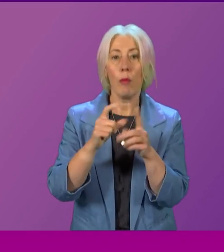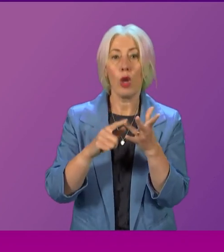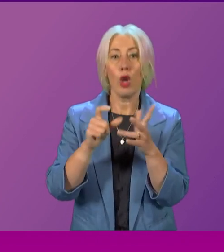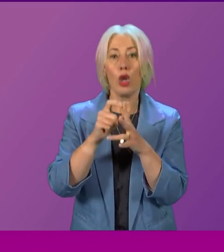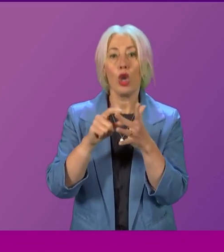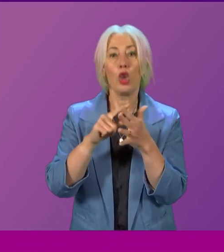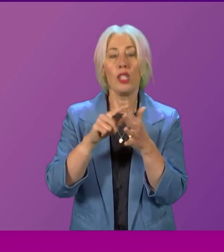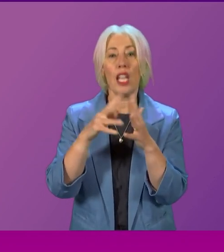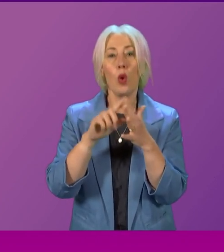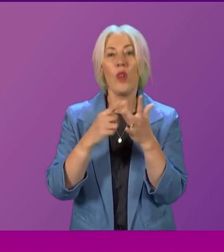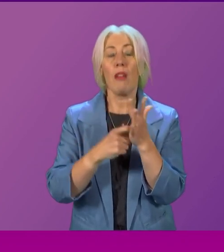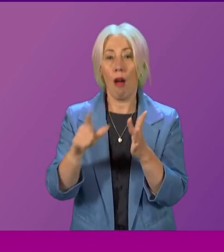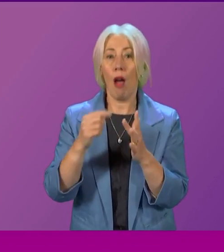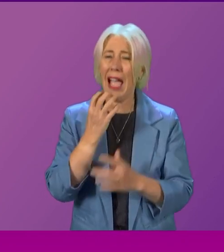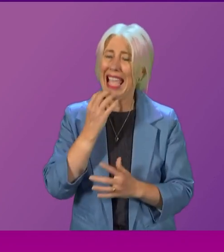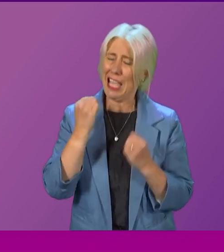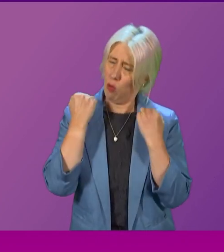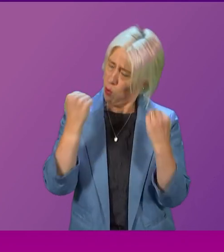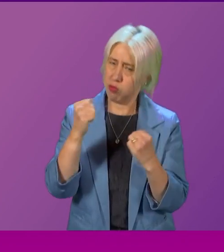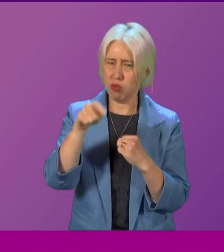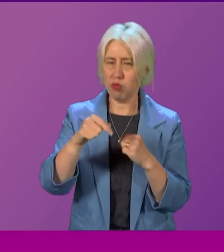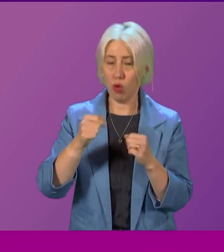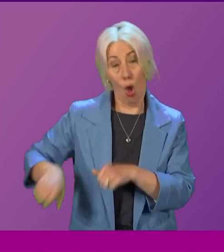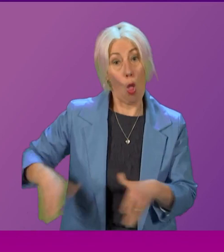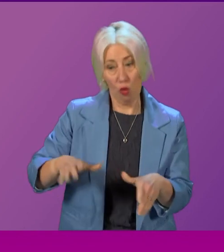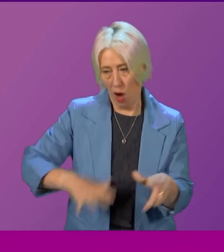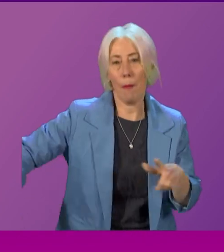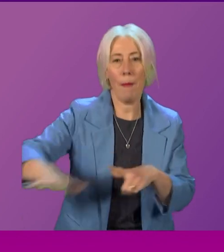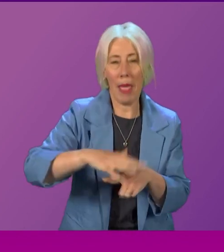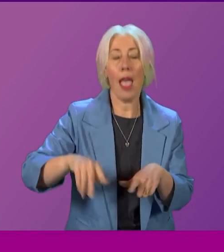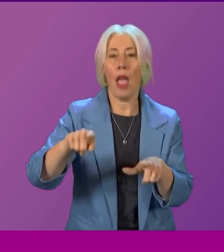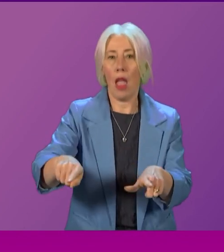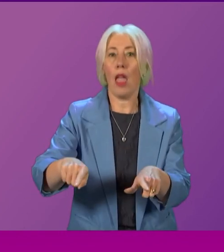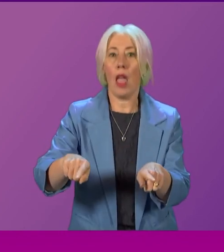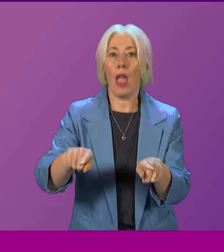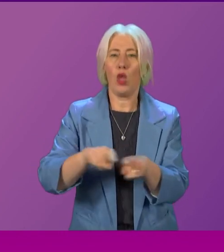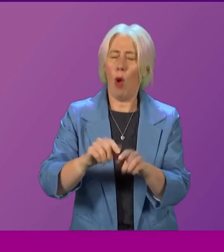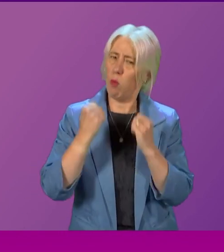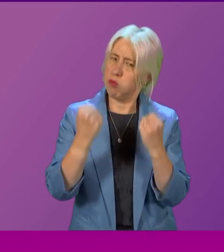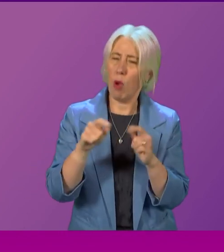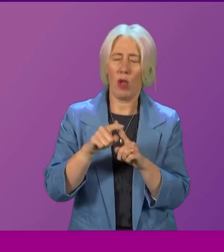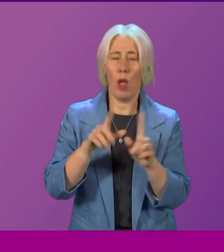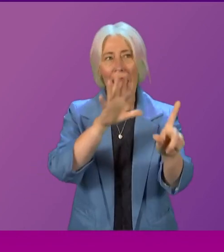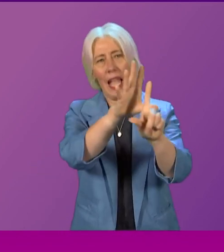He was a hero on the rugby pitch but, perhaps even more so, he was an inspiration off the